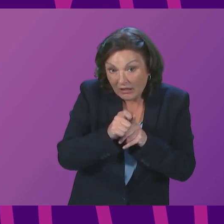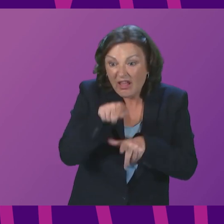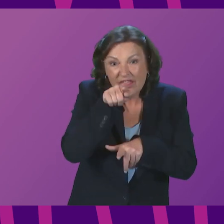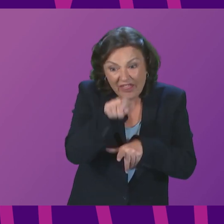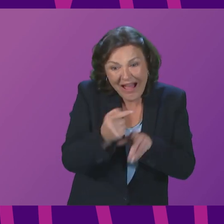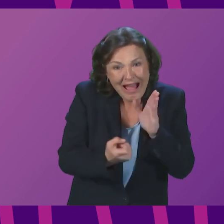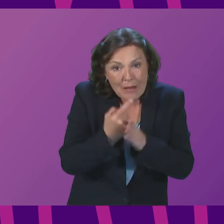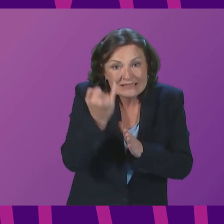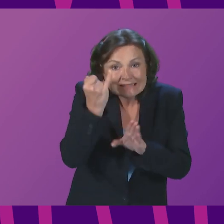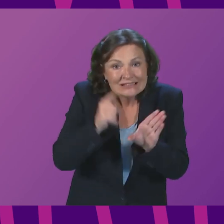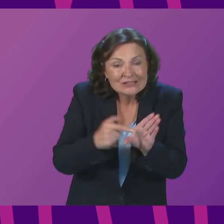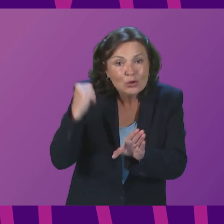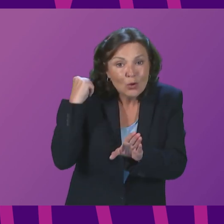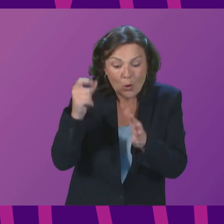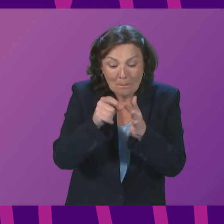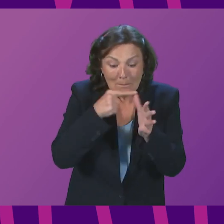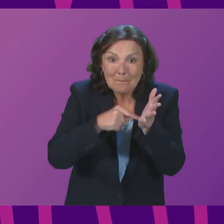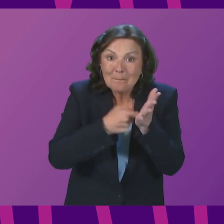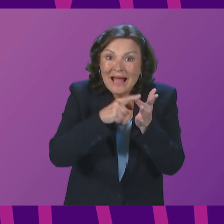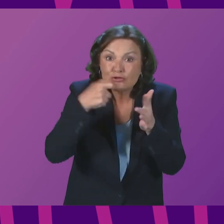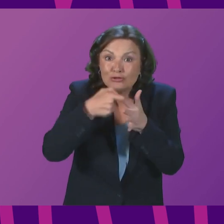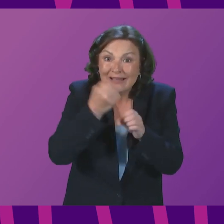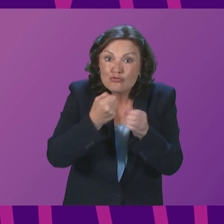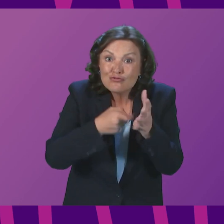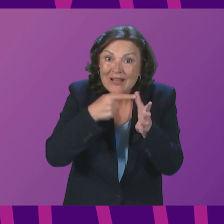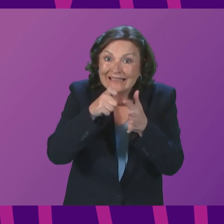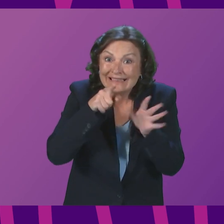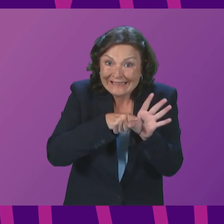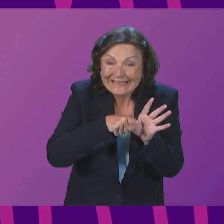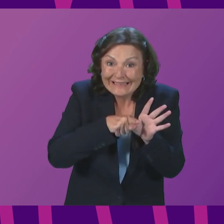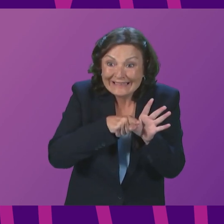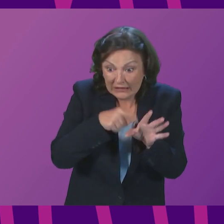In those six years, Patrick Grady has been an SNP candidate twice, he has been promoted